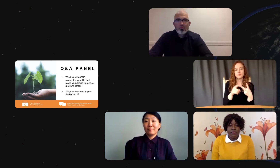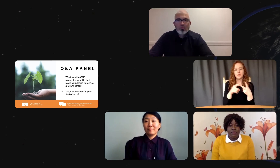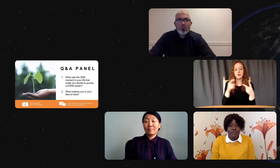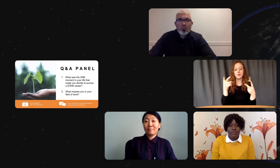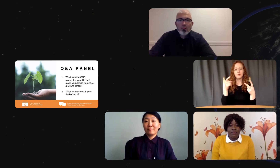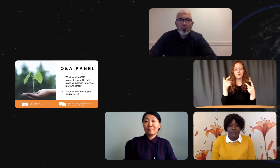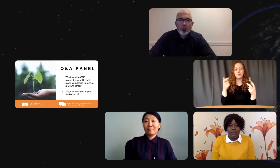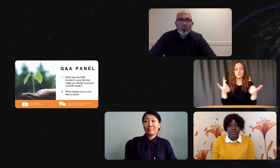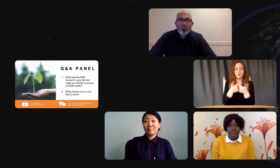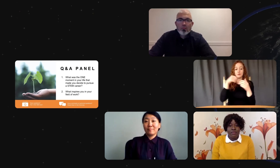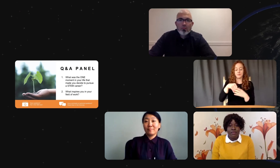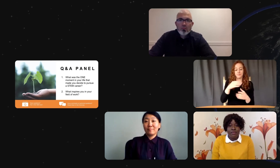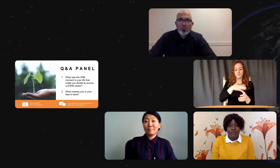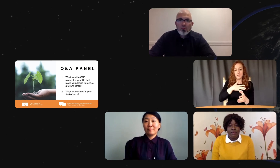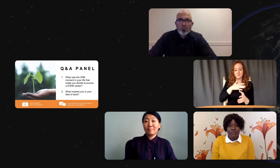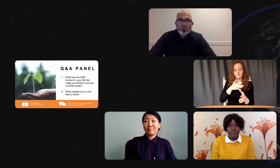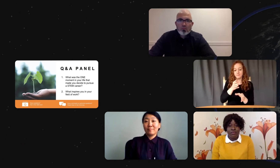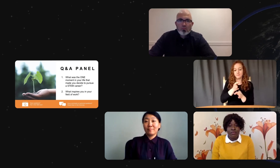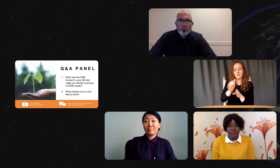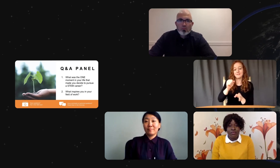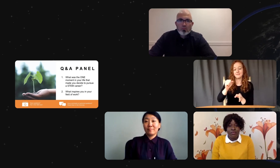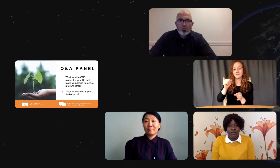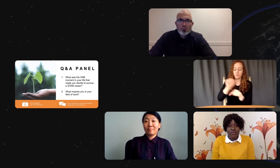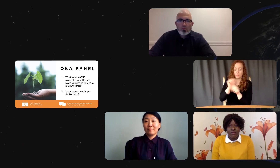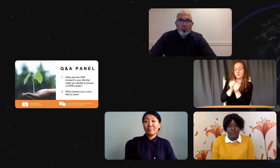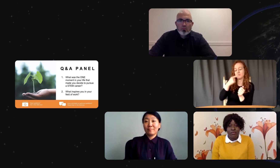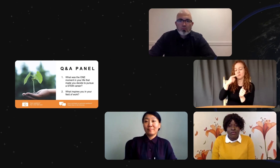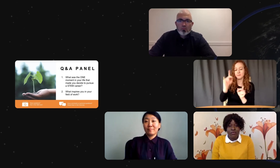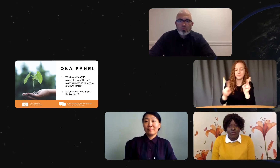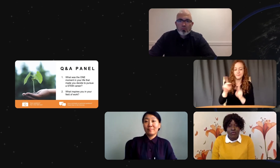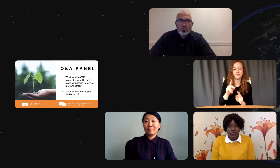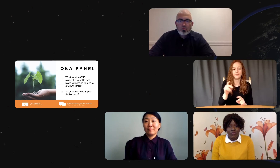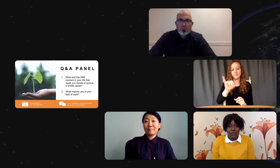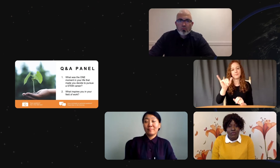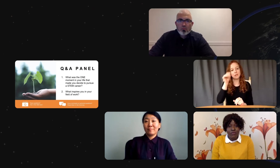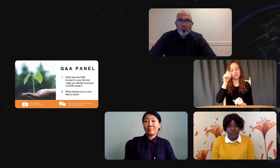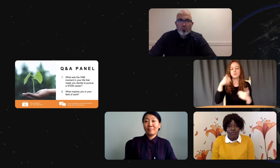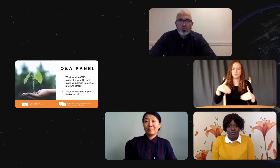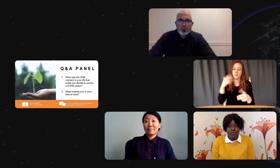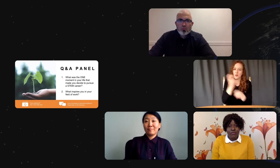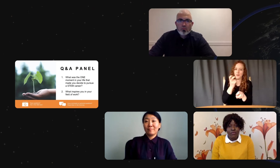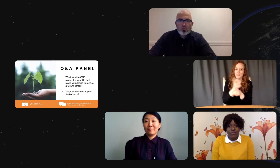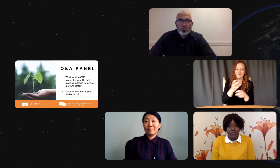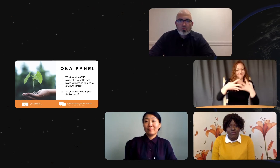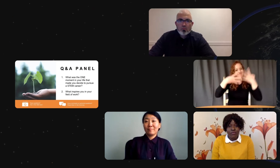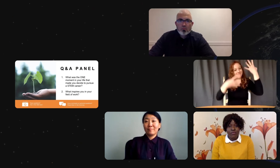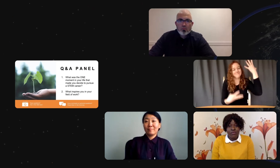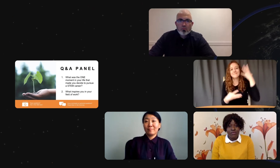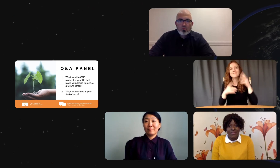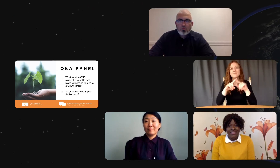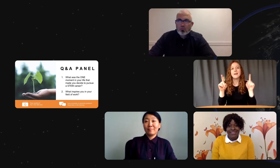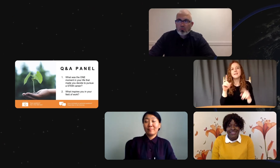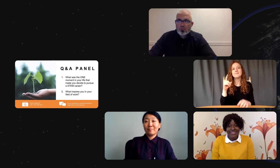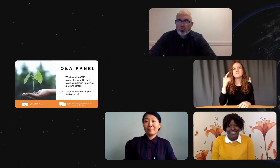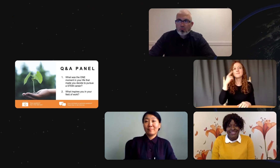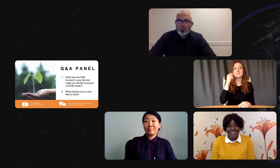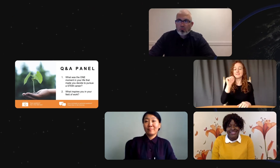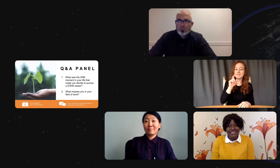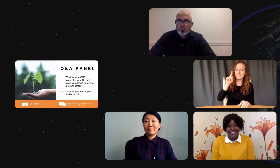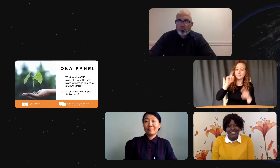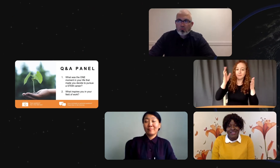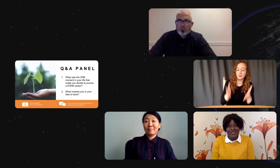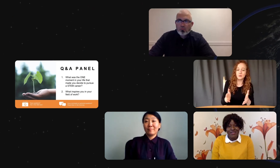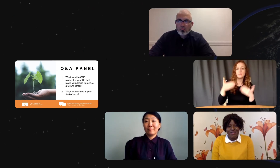The next question about challenges in working with hearing people . . . the list is extensive.